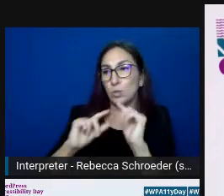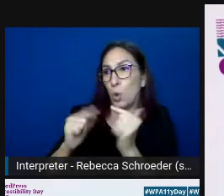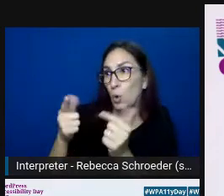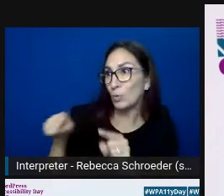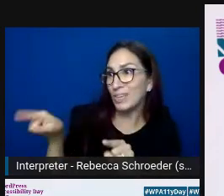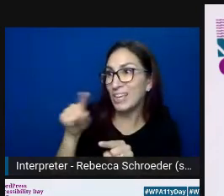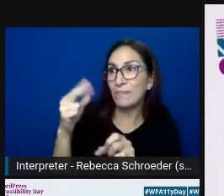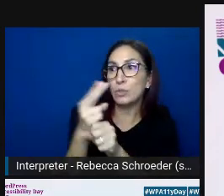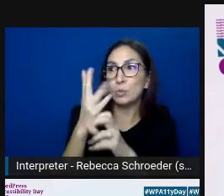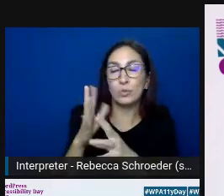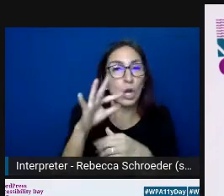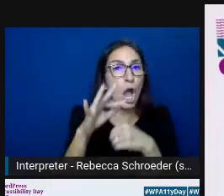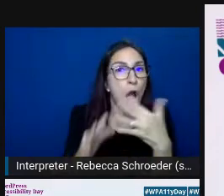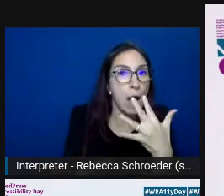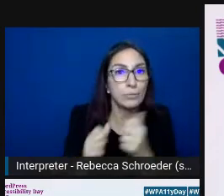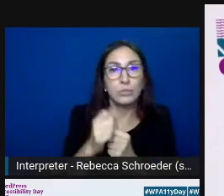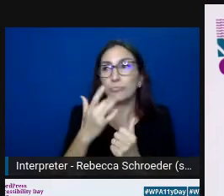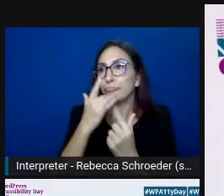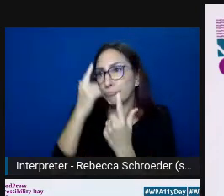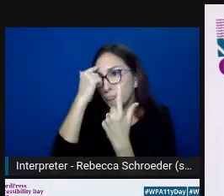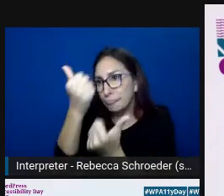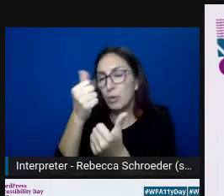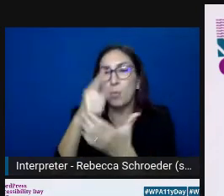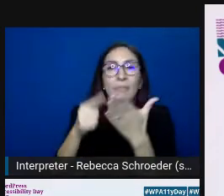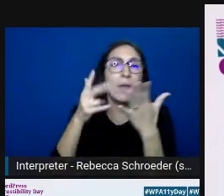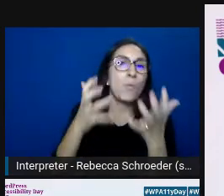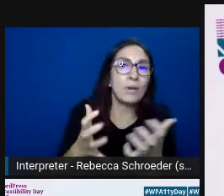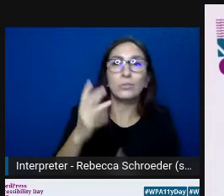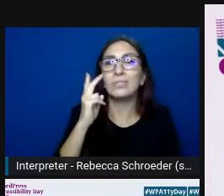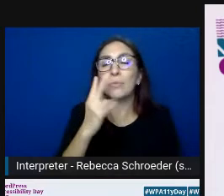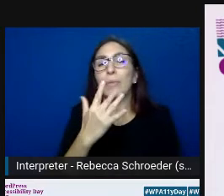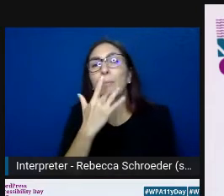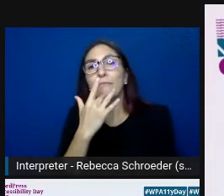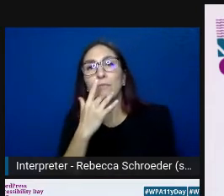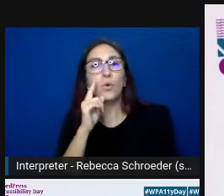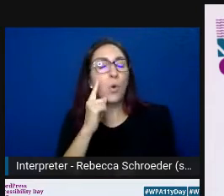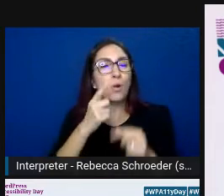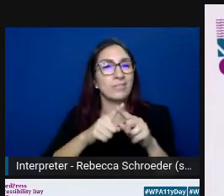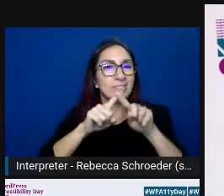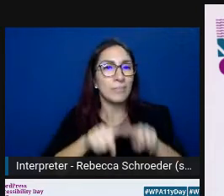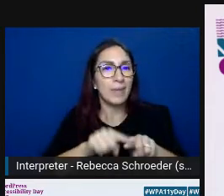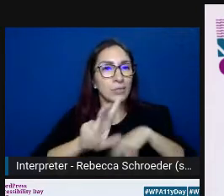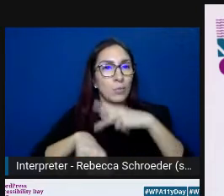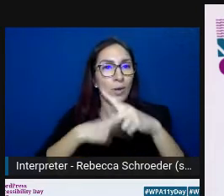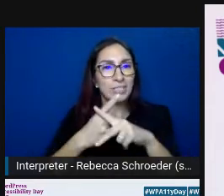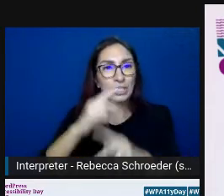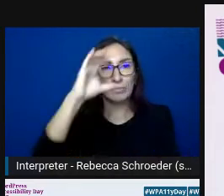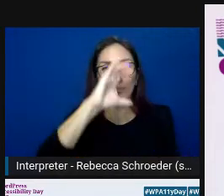to see, or you can change the default based on what device or browser the user has.